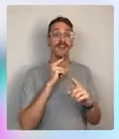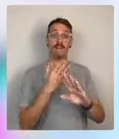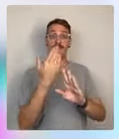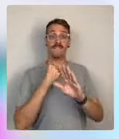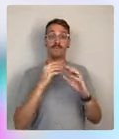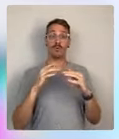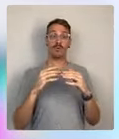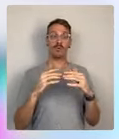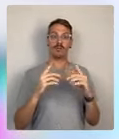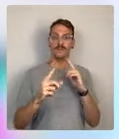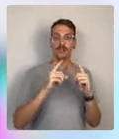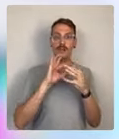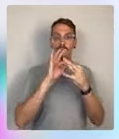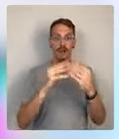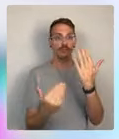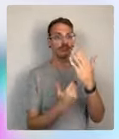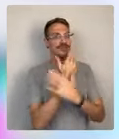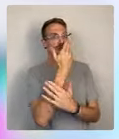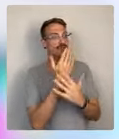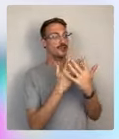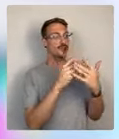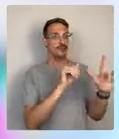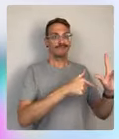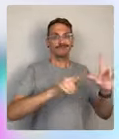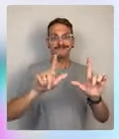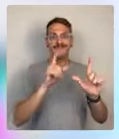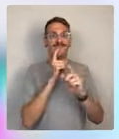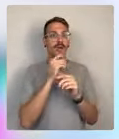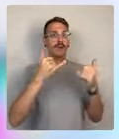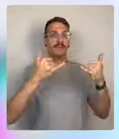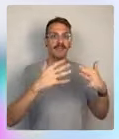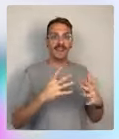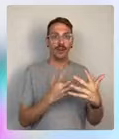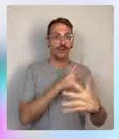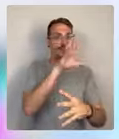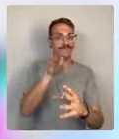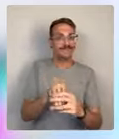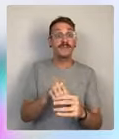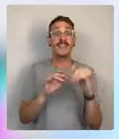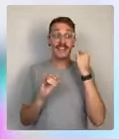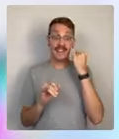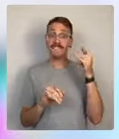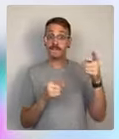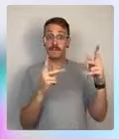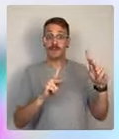And you think about, to the earlier conversation of new paradigms for player engagement.